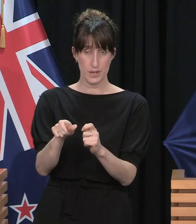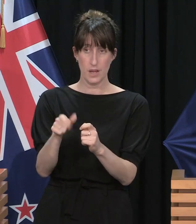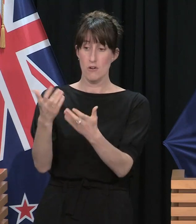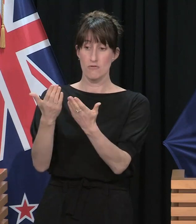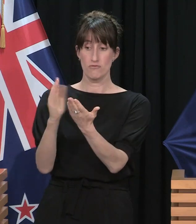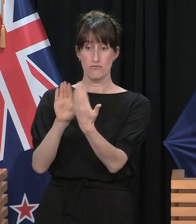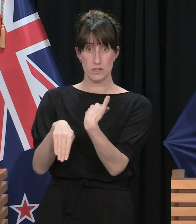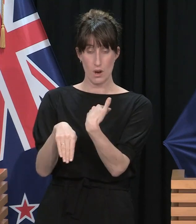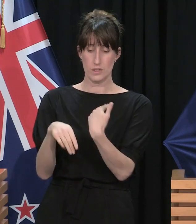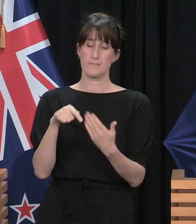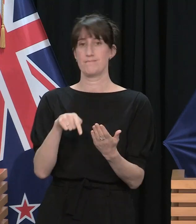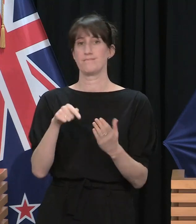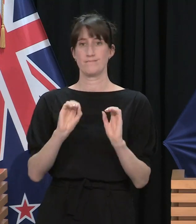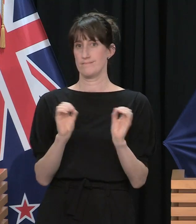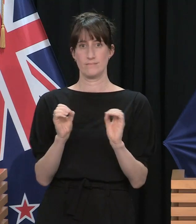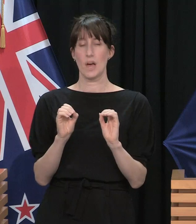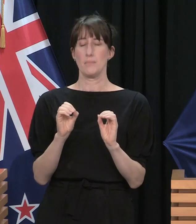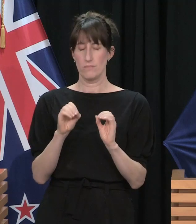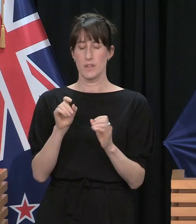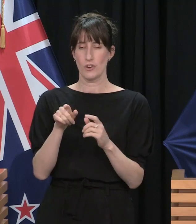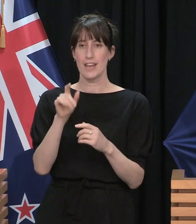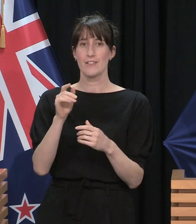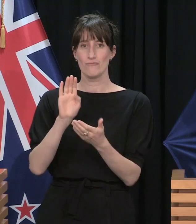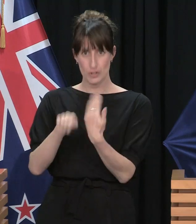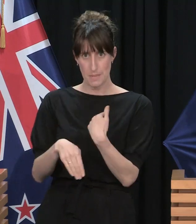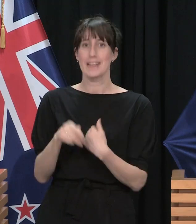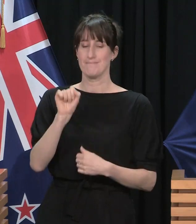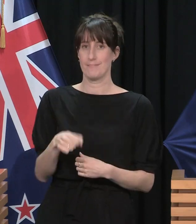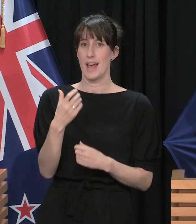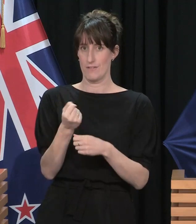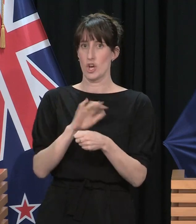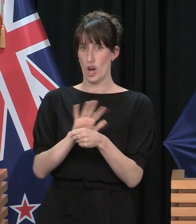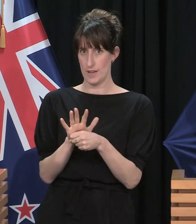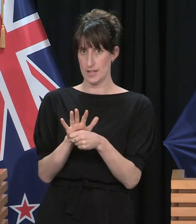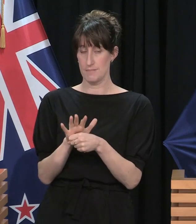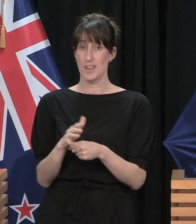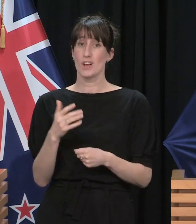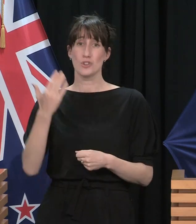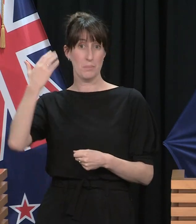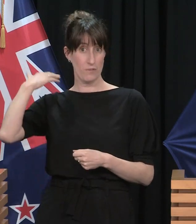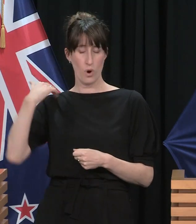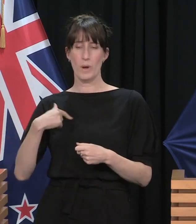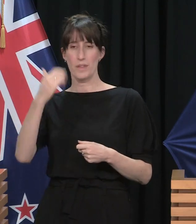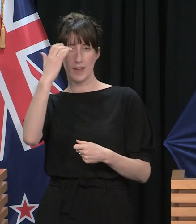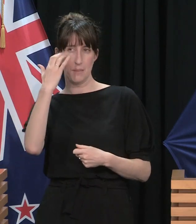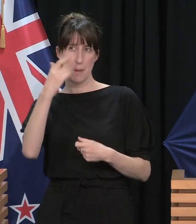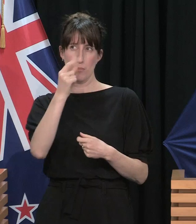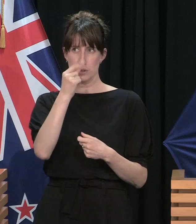overnight. That result was positive. Right from the start, we have been